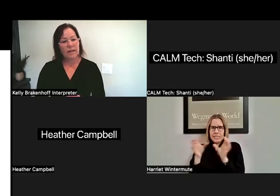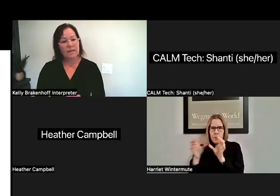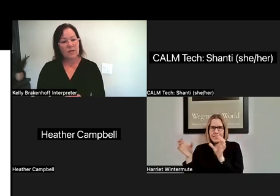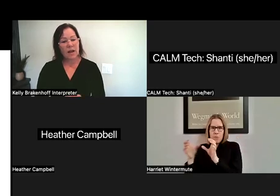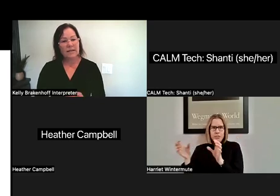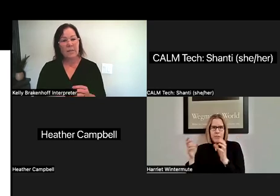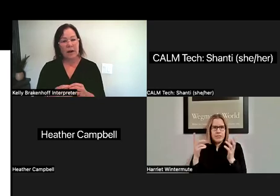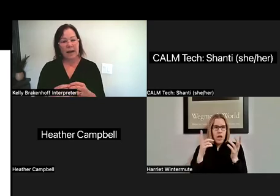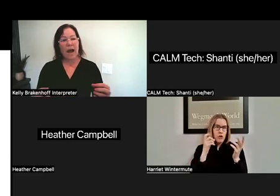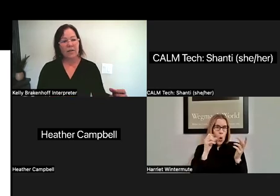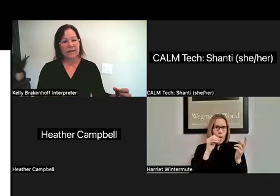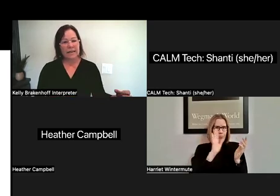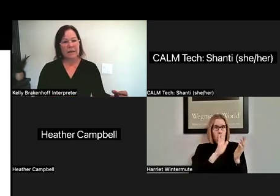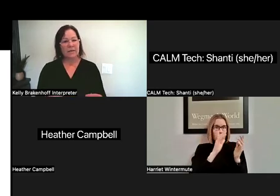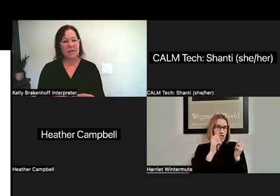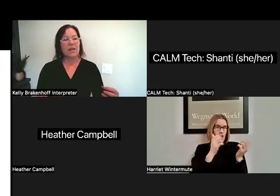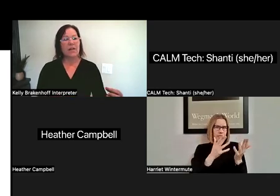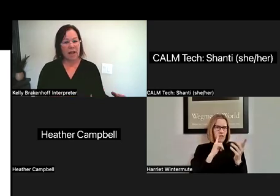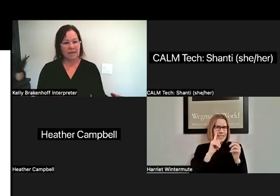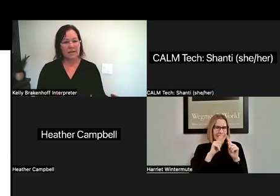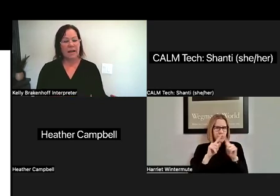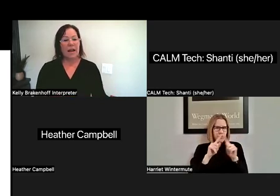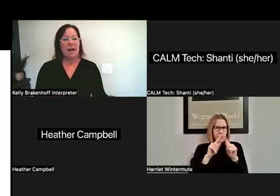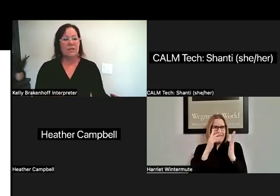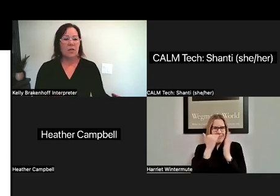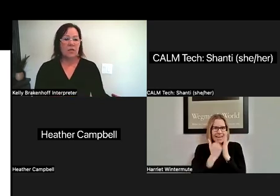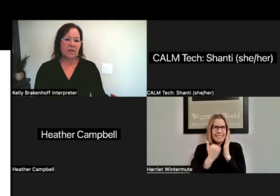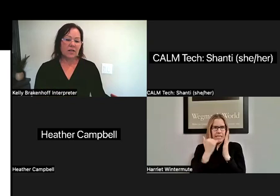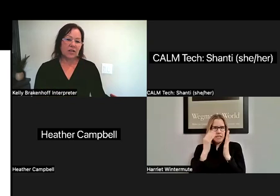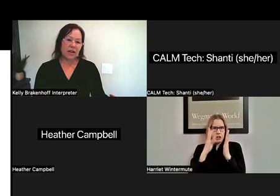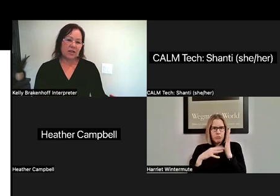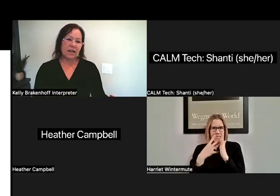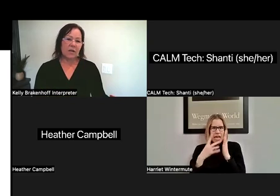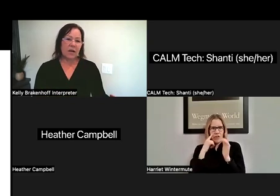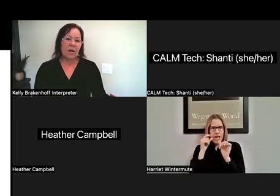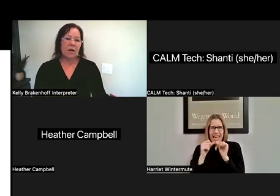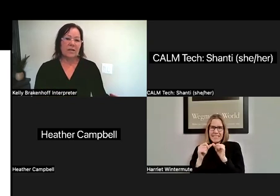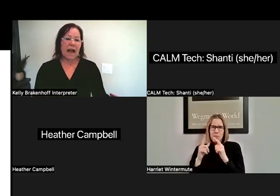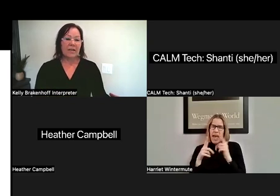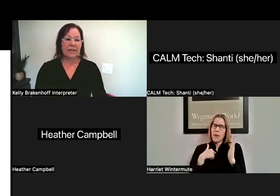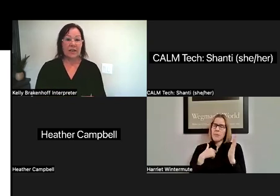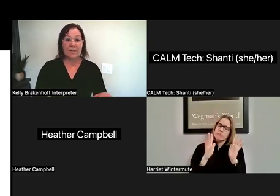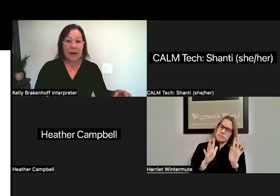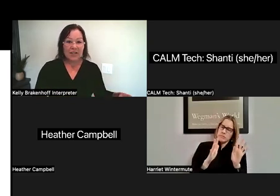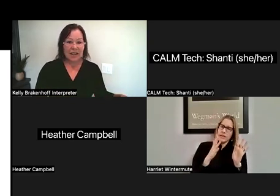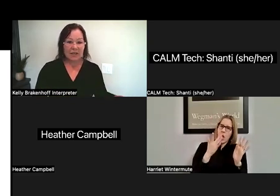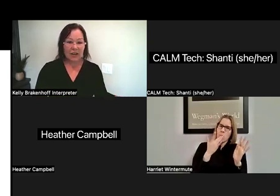to separate out the teams. The units. So their suggestion was to have a different spreadsheet for